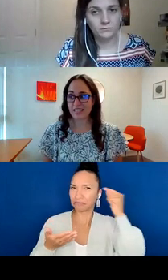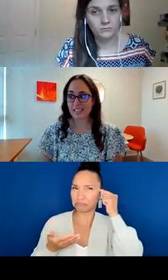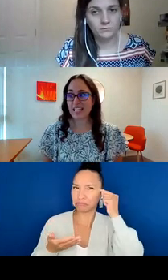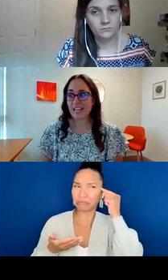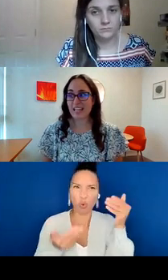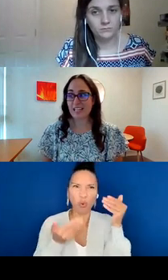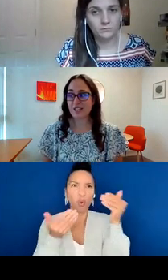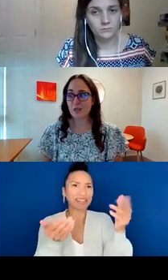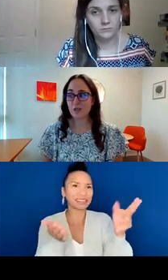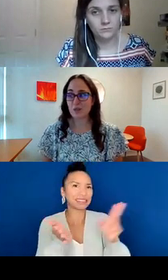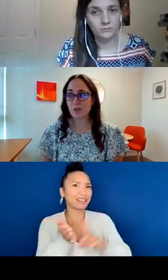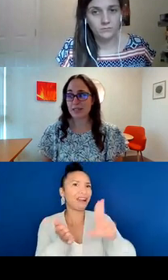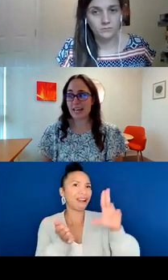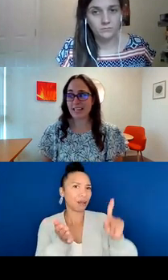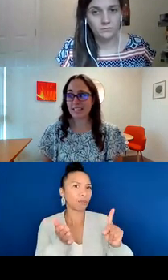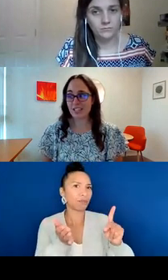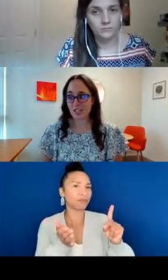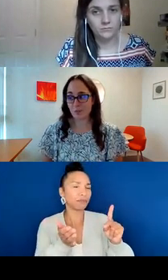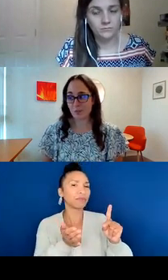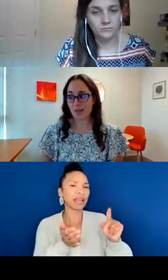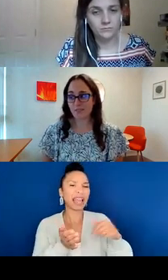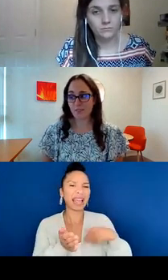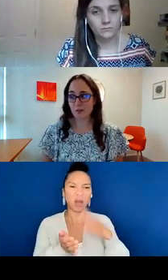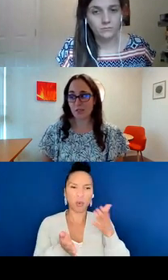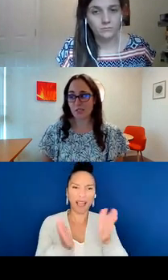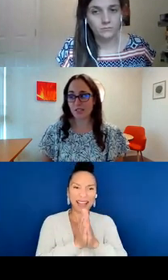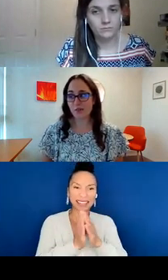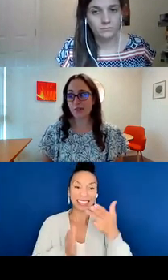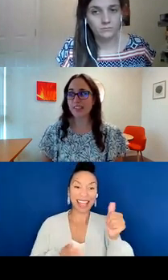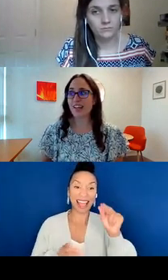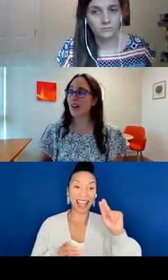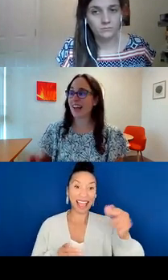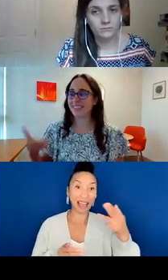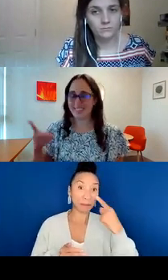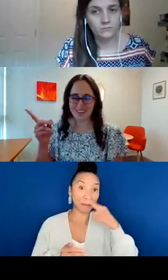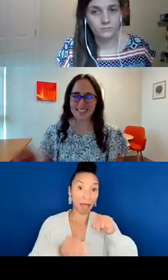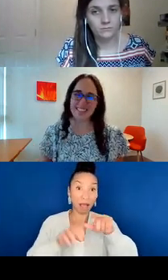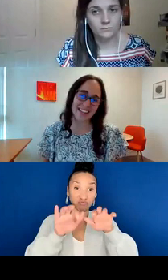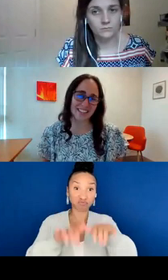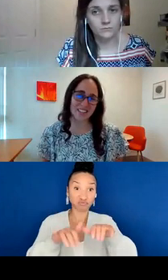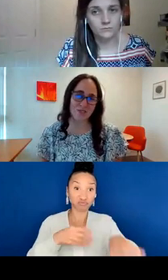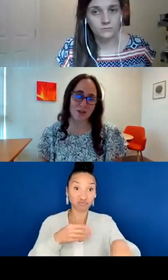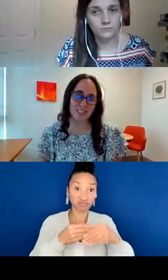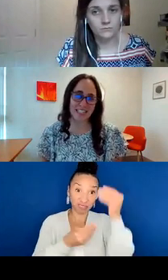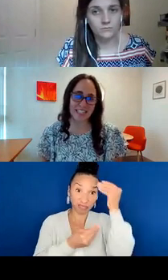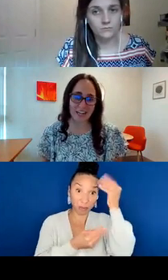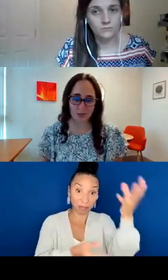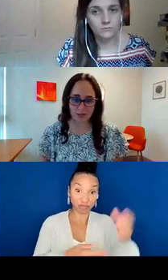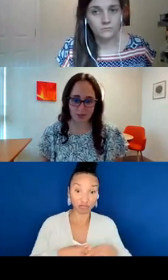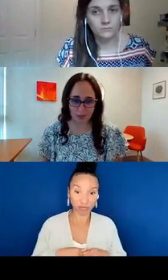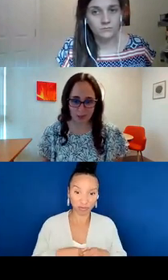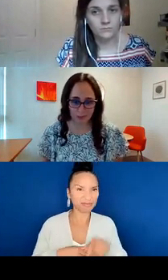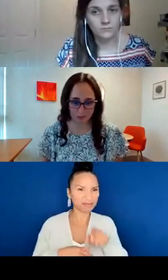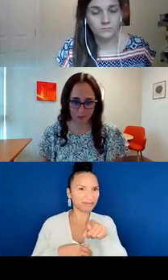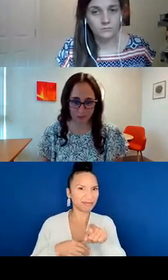And I'll ask Hannah to put that in the chat pod for folks to-- oh yes, there it is. So if you want to check that out, you're able to.